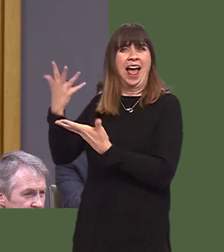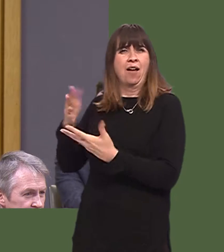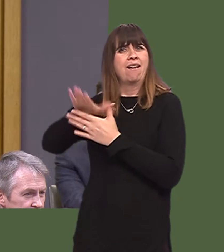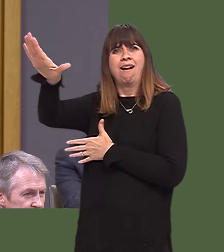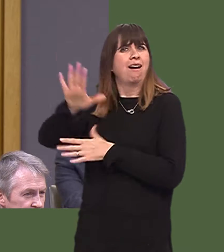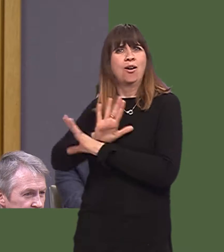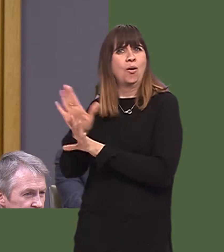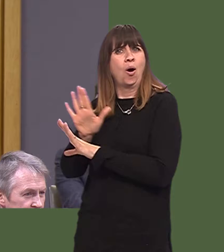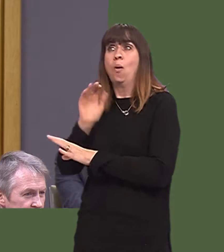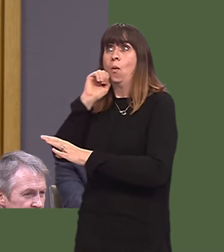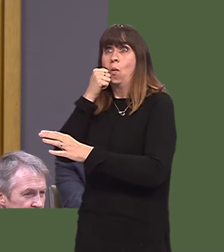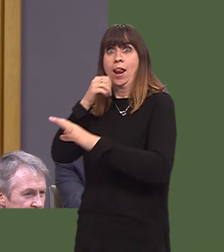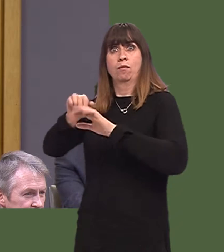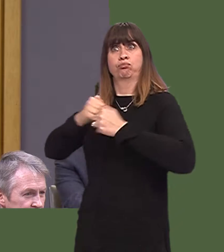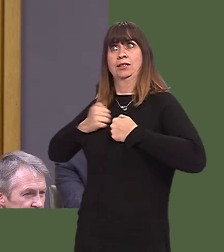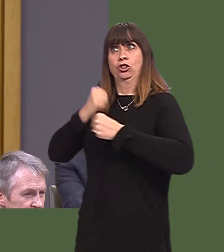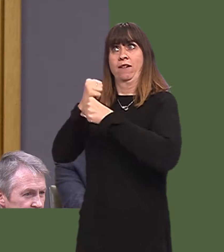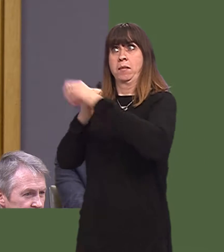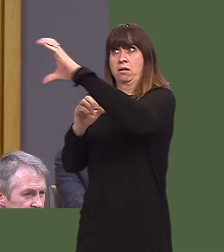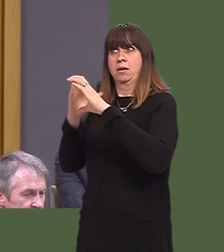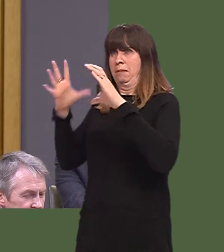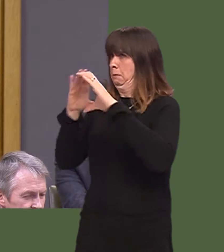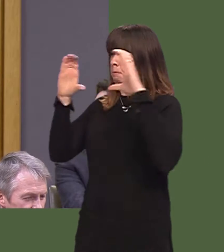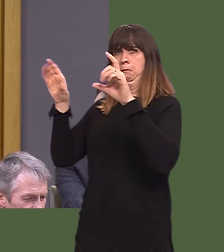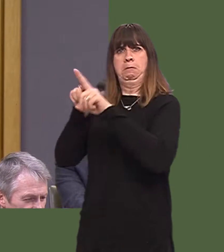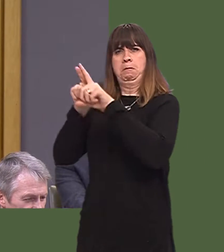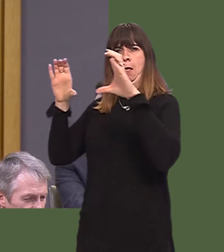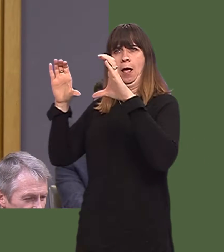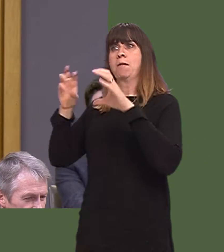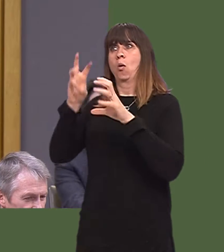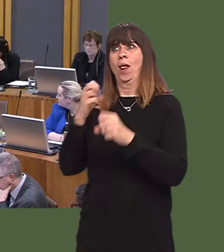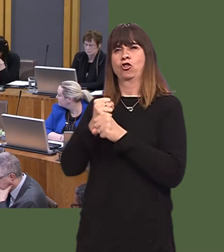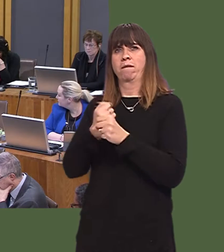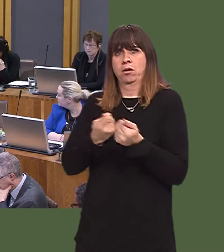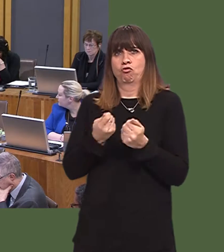in size to lost EU funding, and, finally, that it must be under the Welsh Governmentís control?